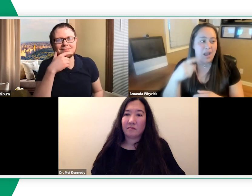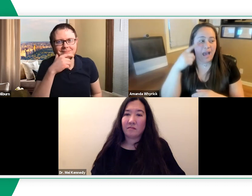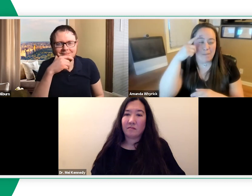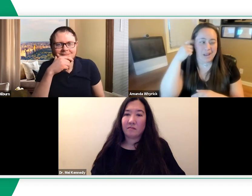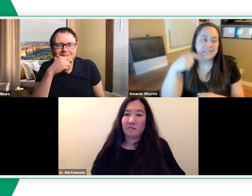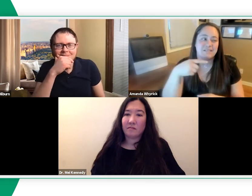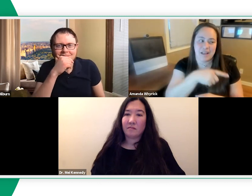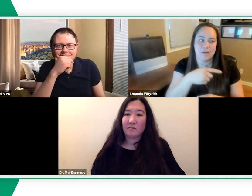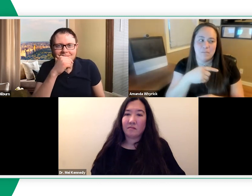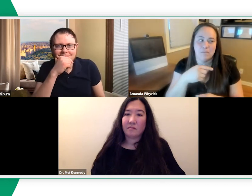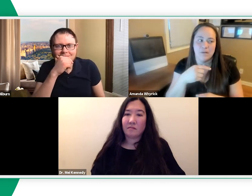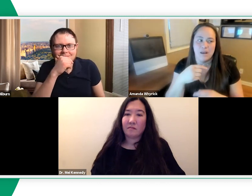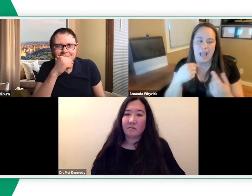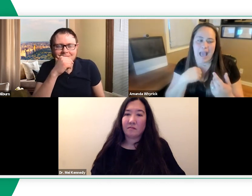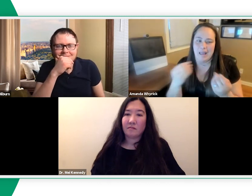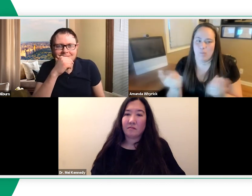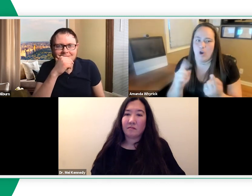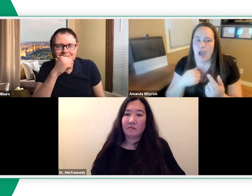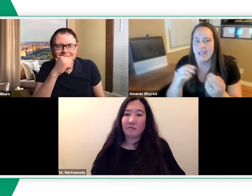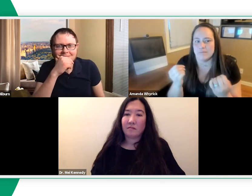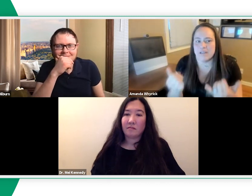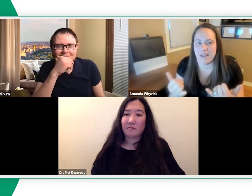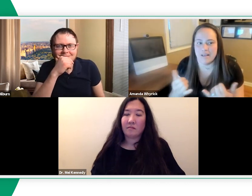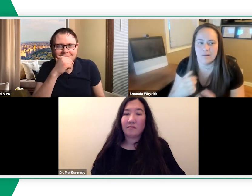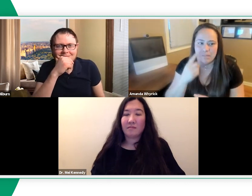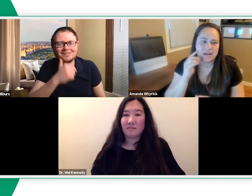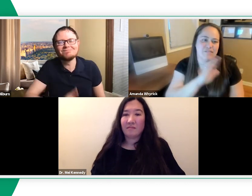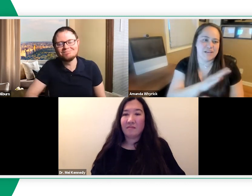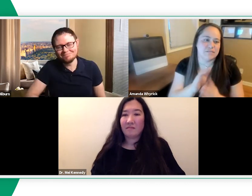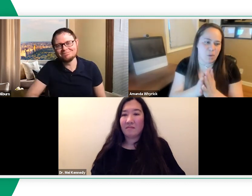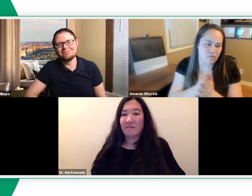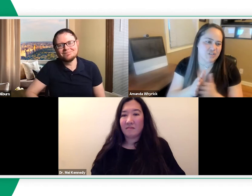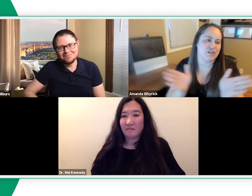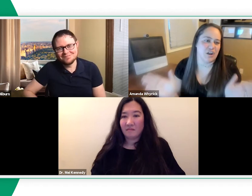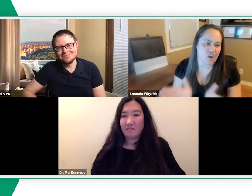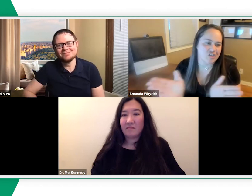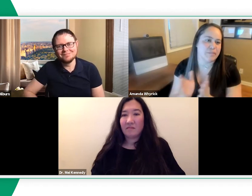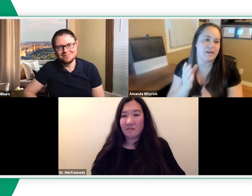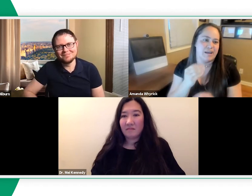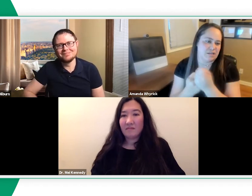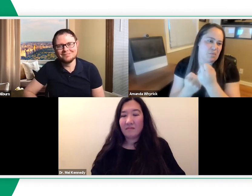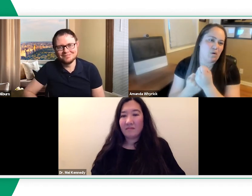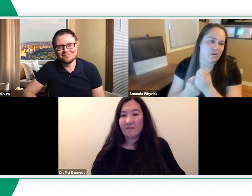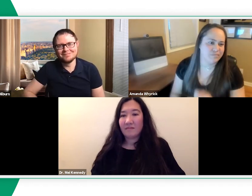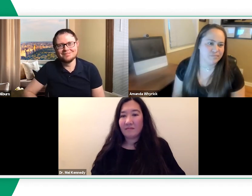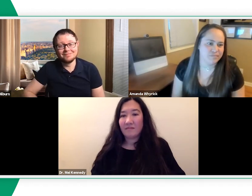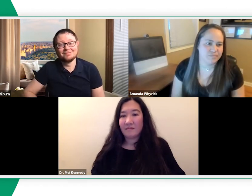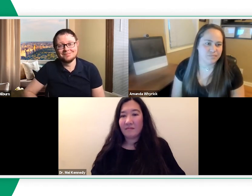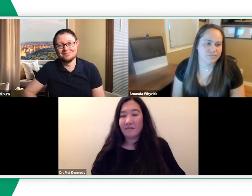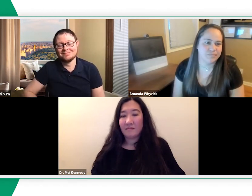of him, I am where I am today. Because of his motivation, encouragement, and support.